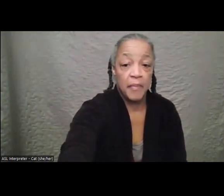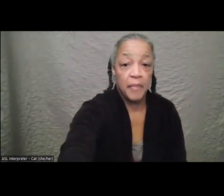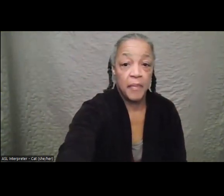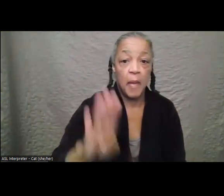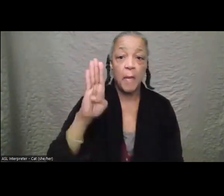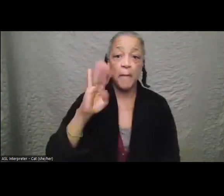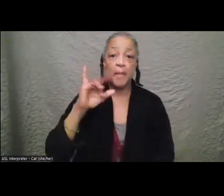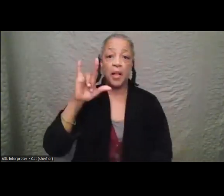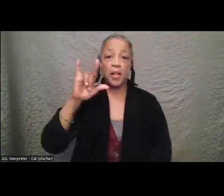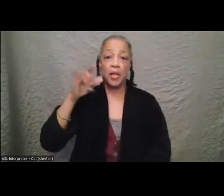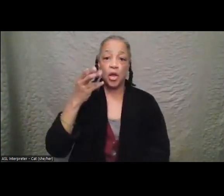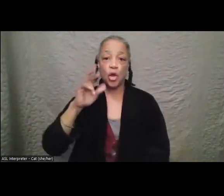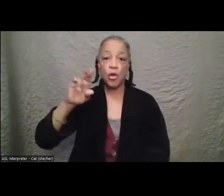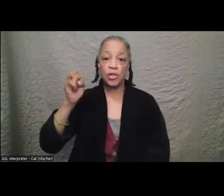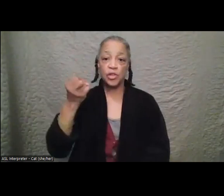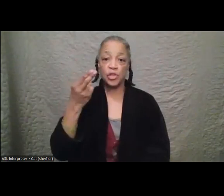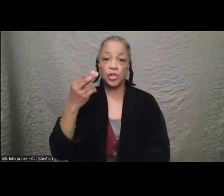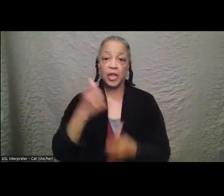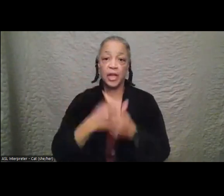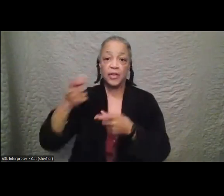director of the AIDS legal referral panel in San Francisco.